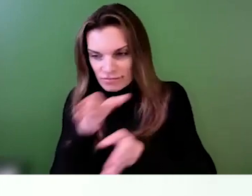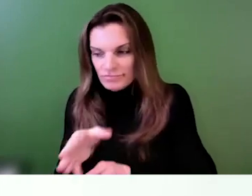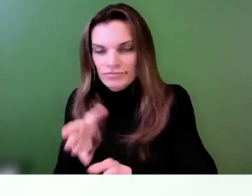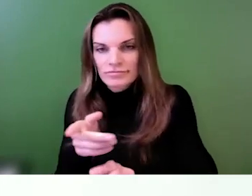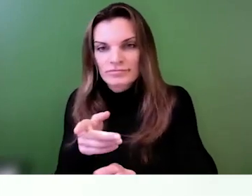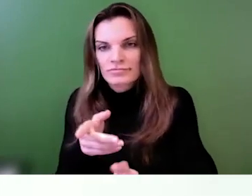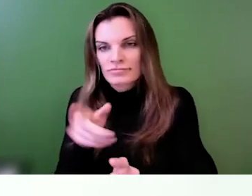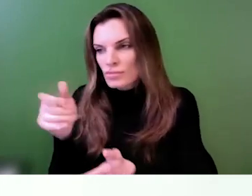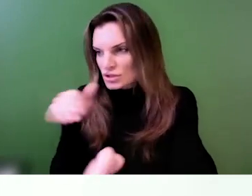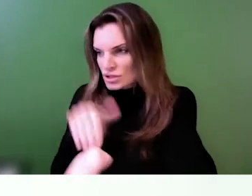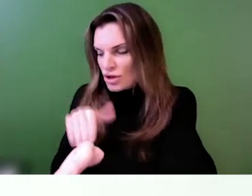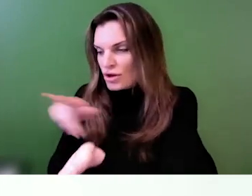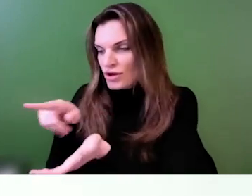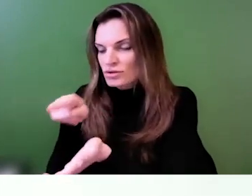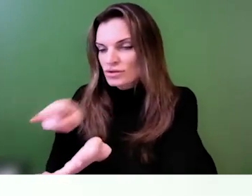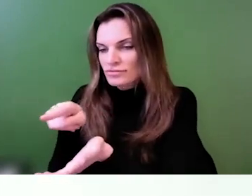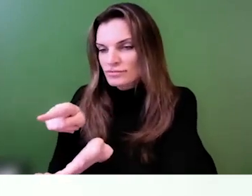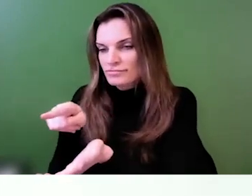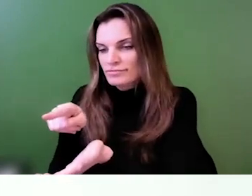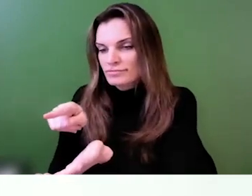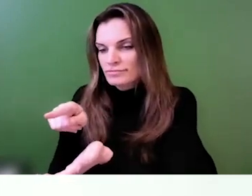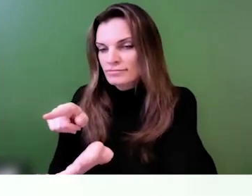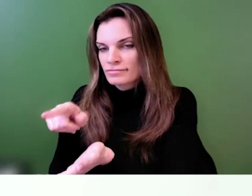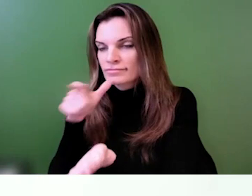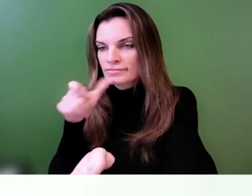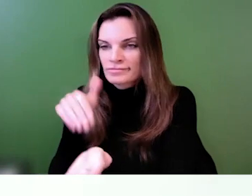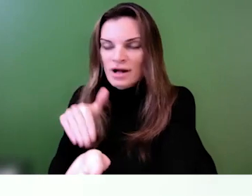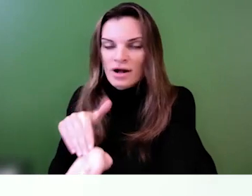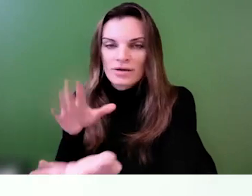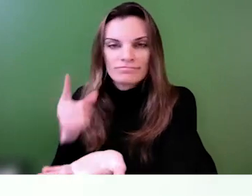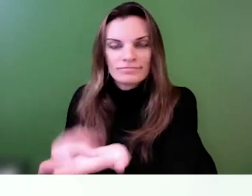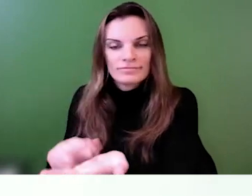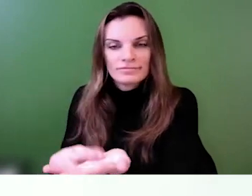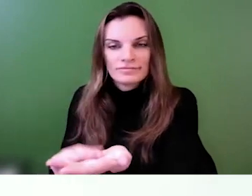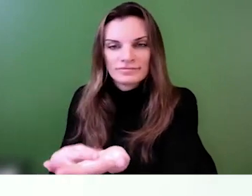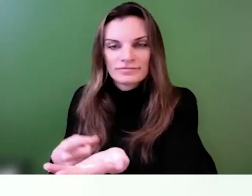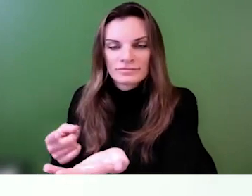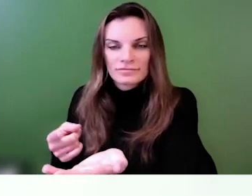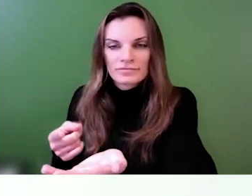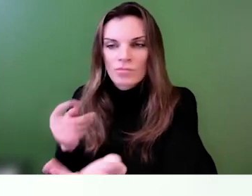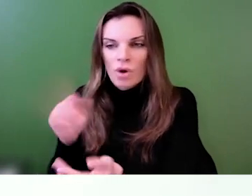have another medical note from a different practitioner that talks about your other symptoms. But there isn't necessarily a